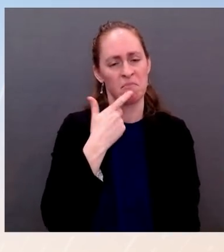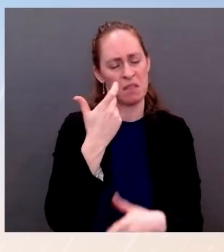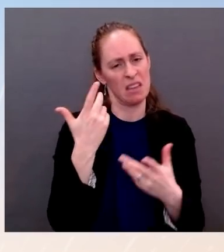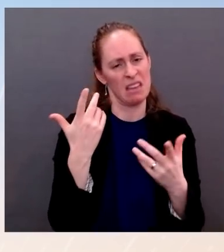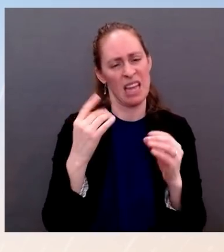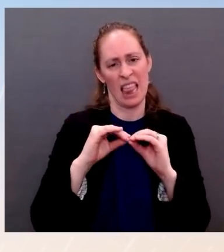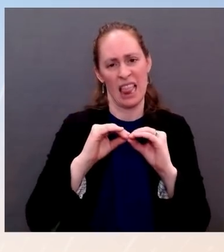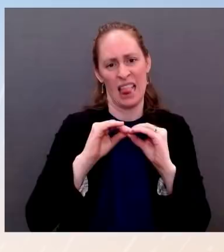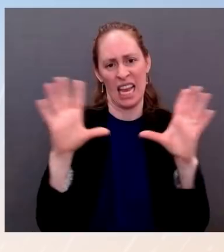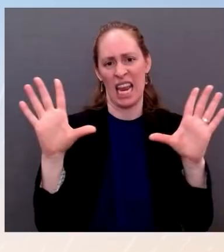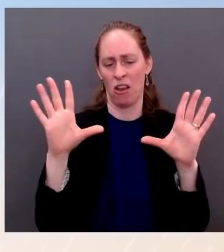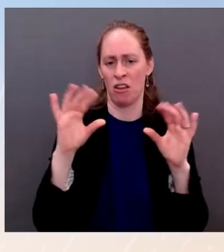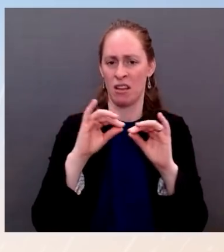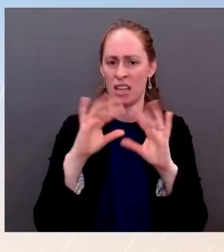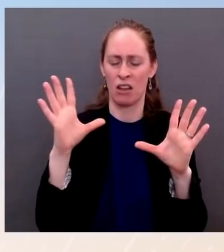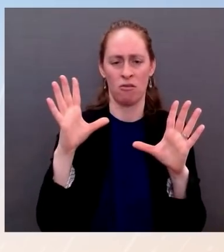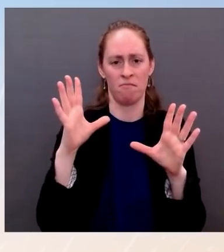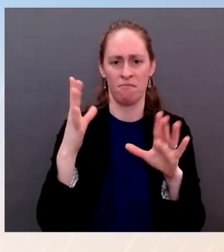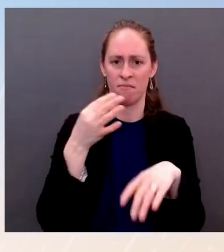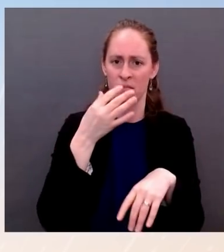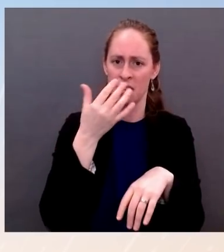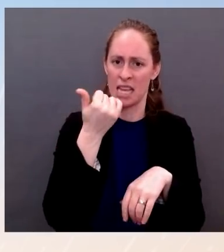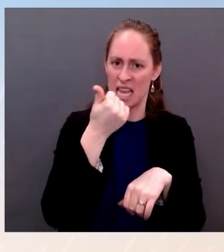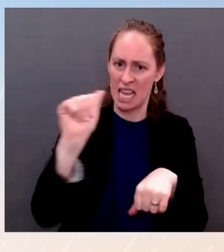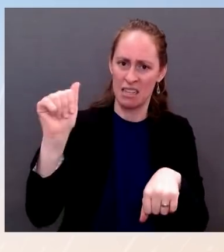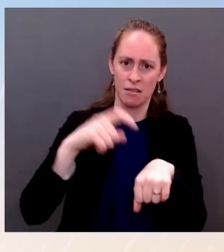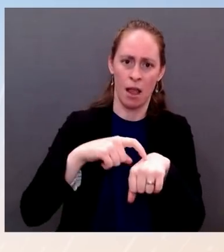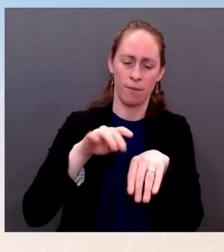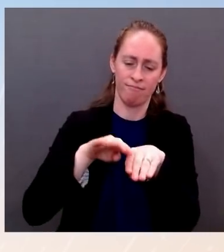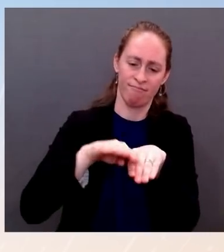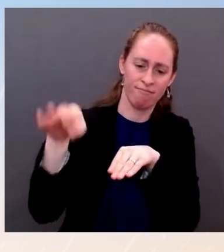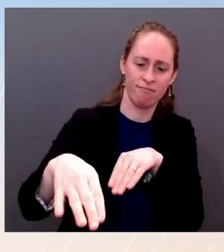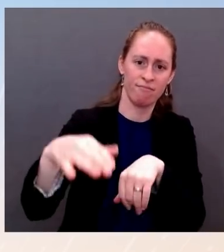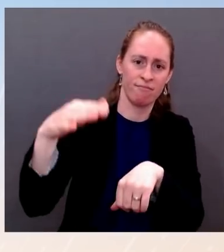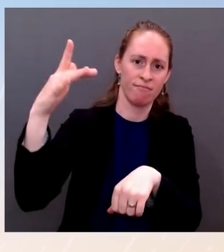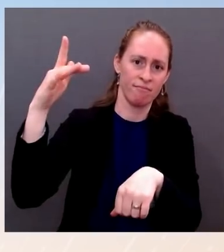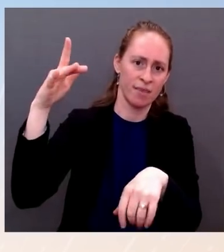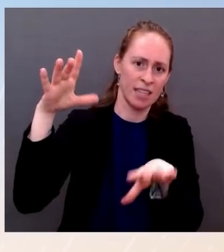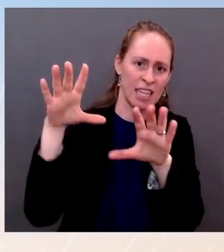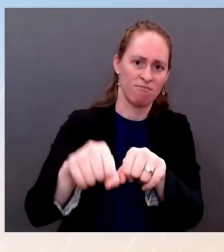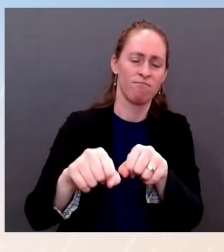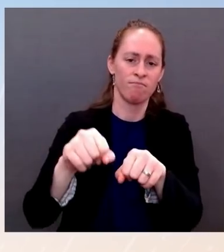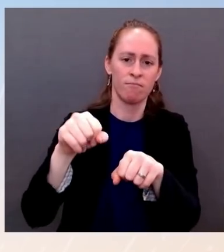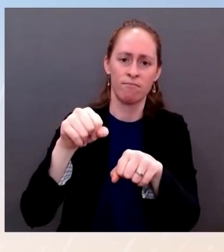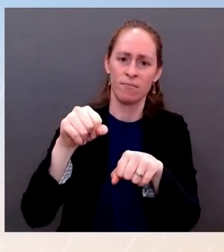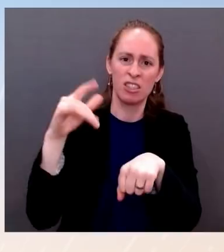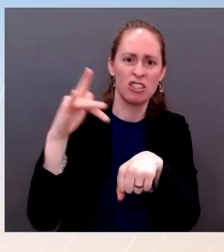that Secretary Blinken talked about -- that is backed up by our view of what's happening on the ground, and it's backed up by information